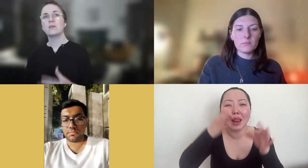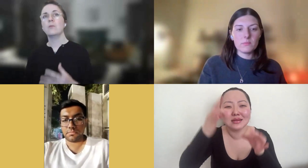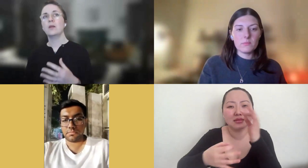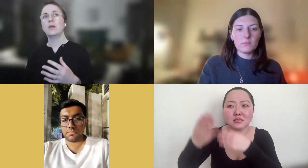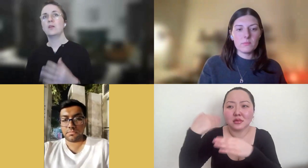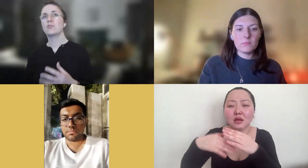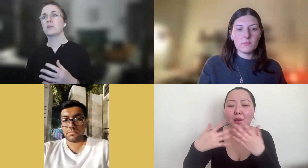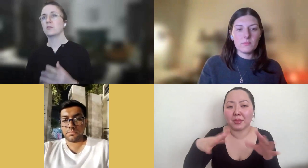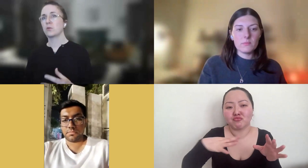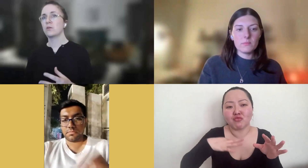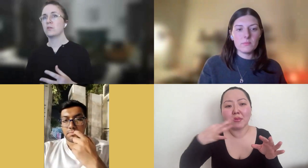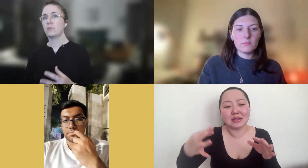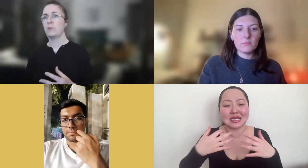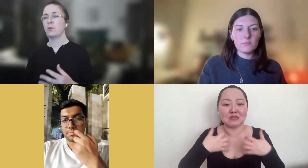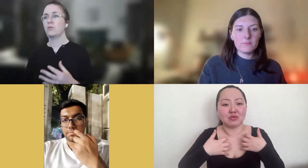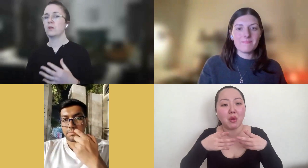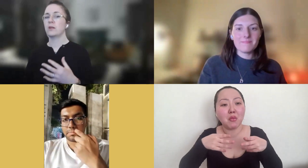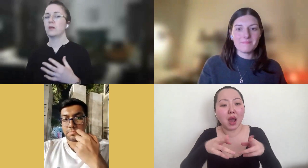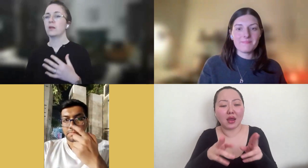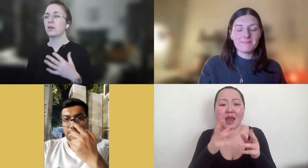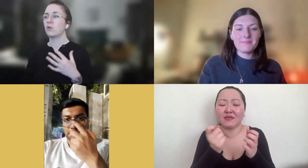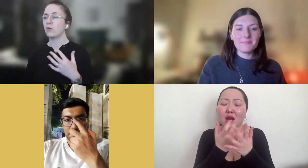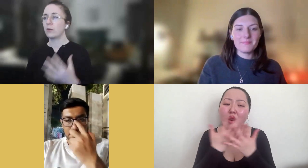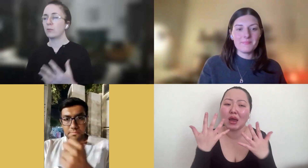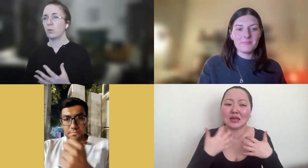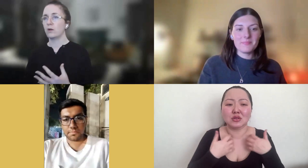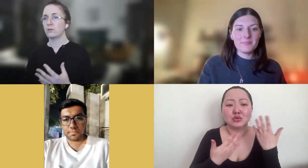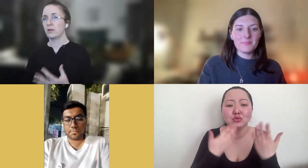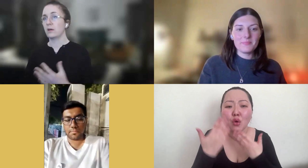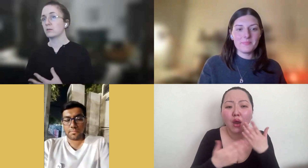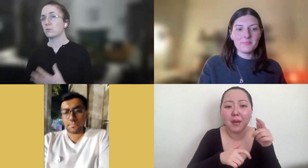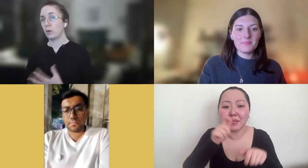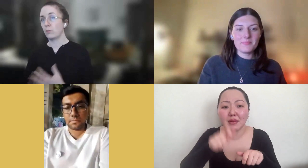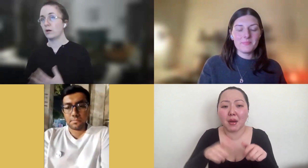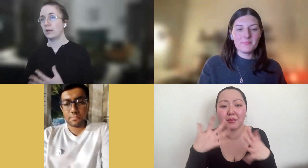There are so many interesting stories of people who have done incredible work to get us where we